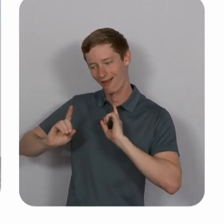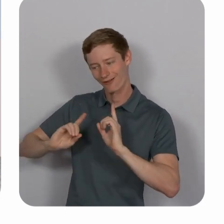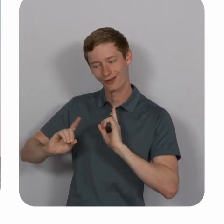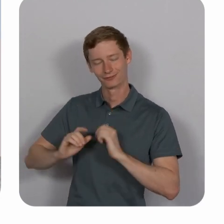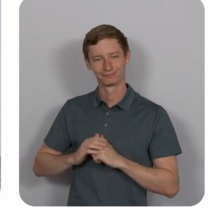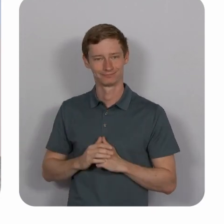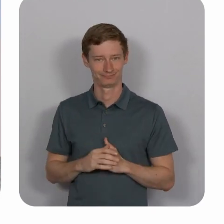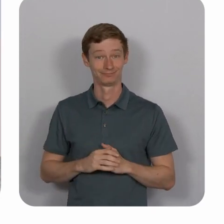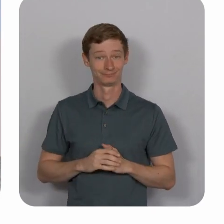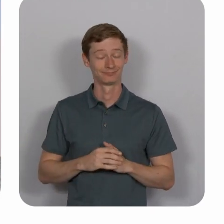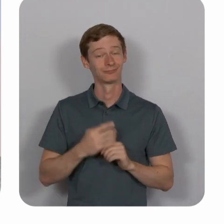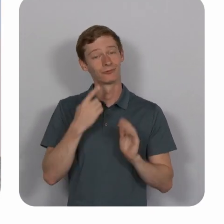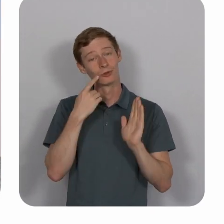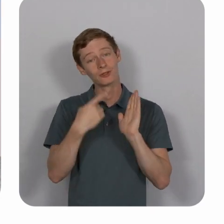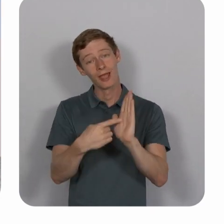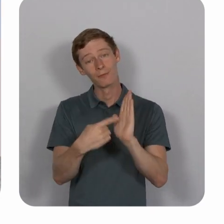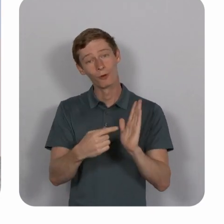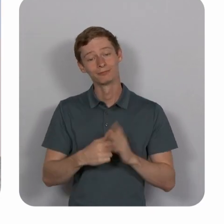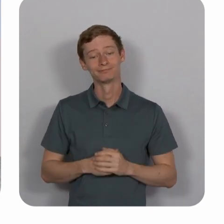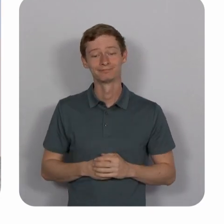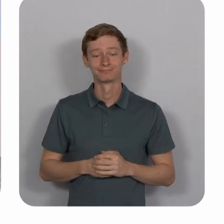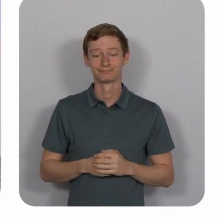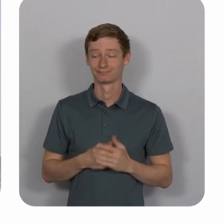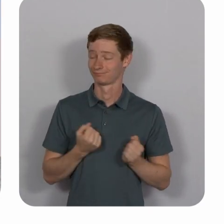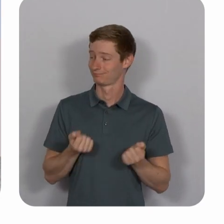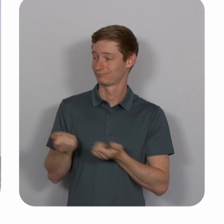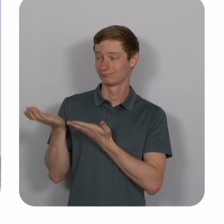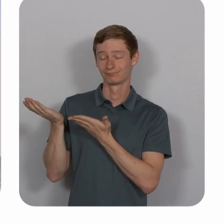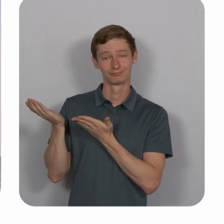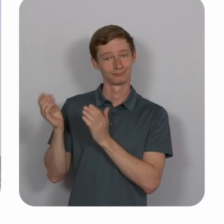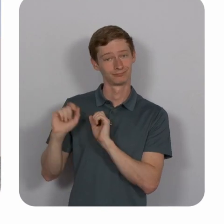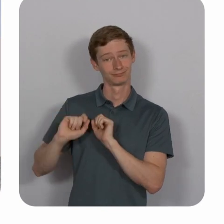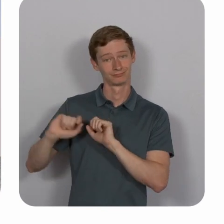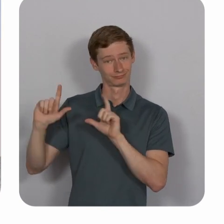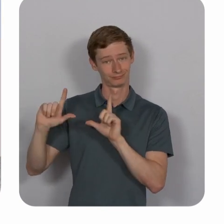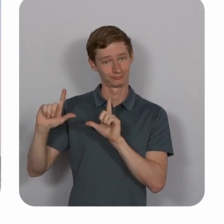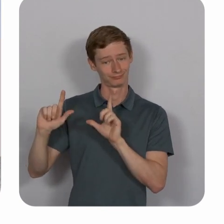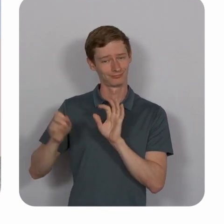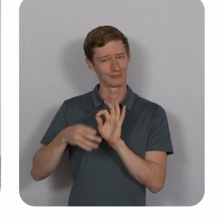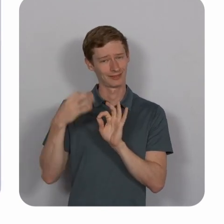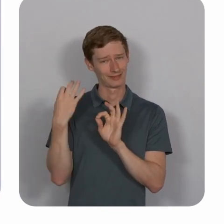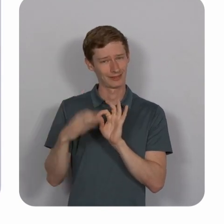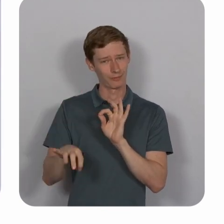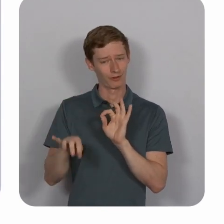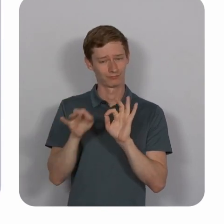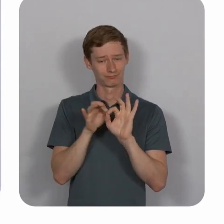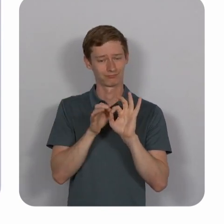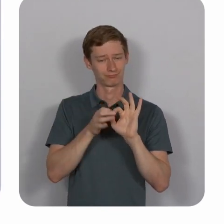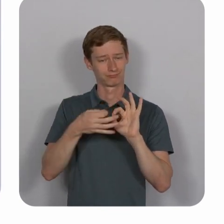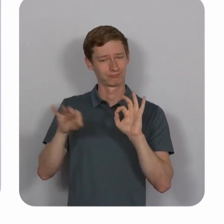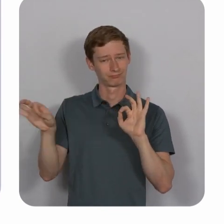For example, you can see on the screen a very simple prompt template for Lorena.